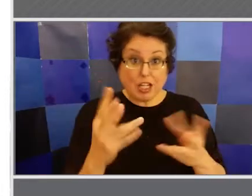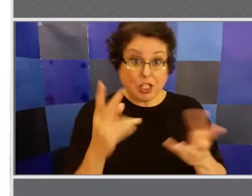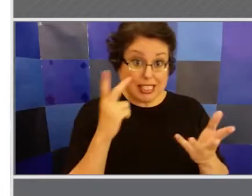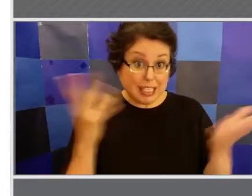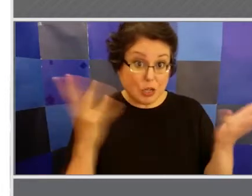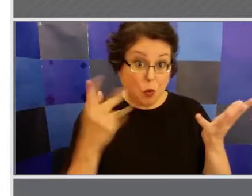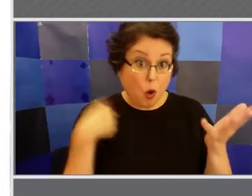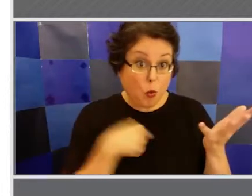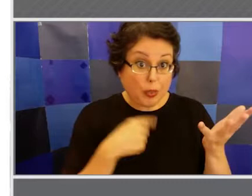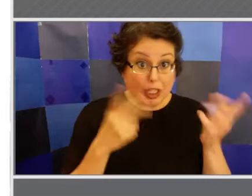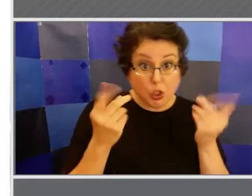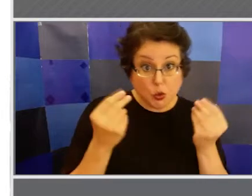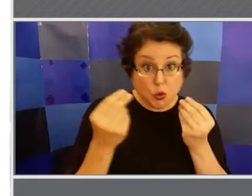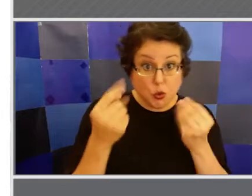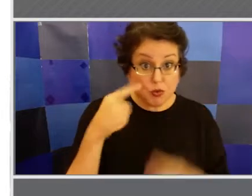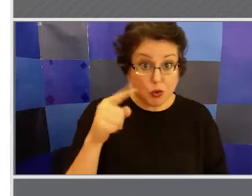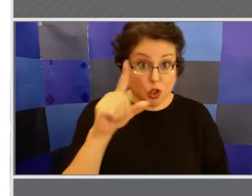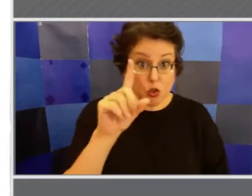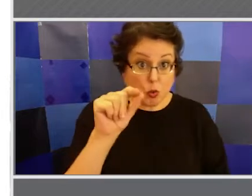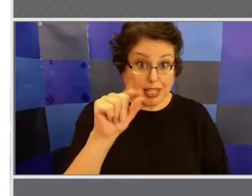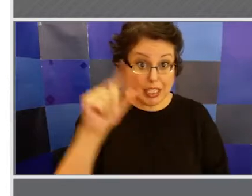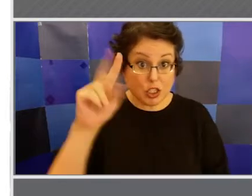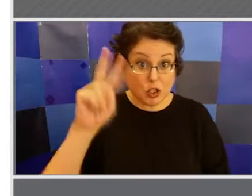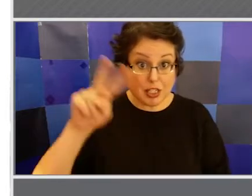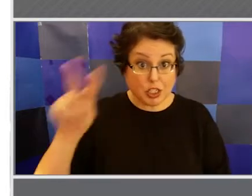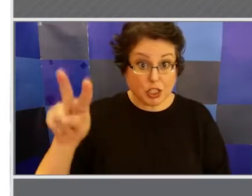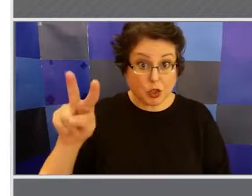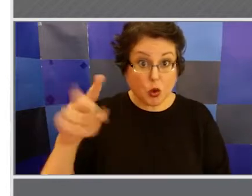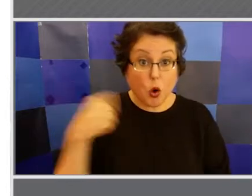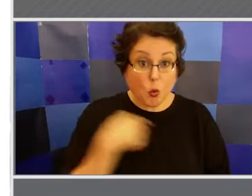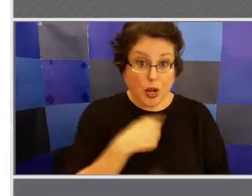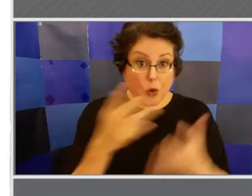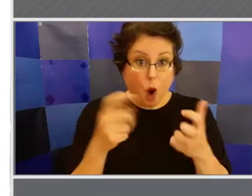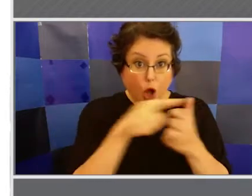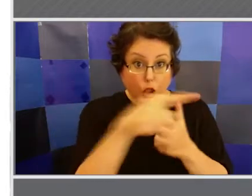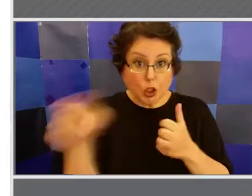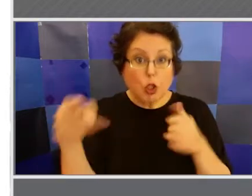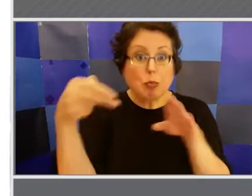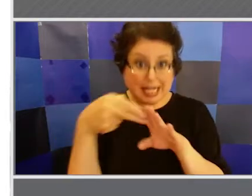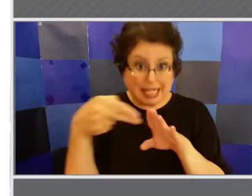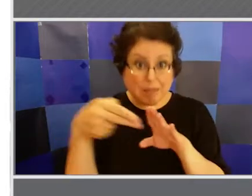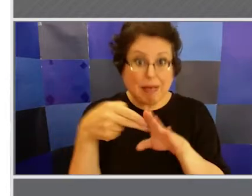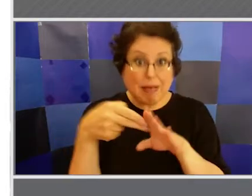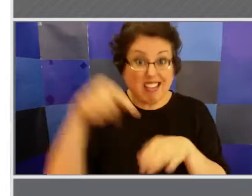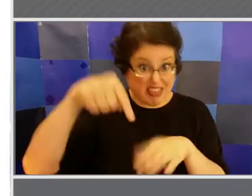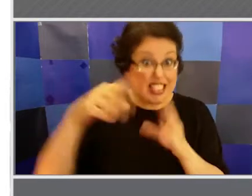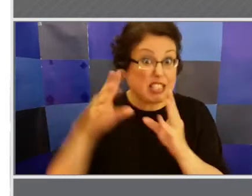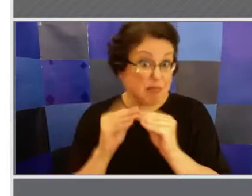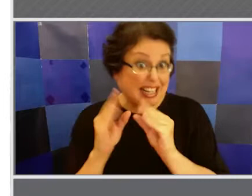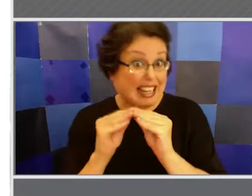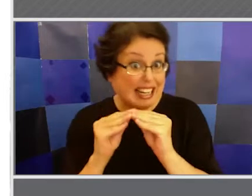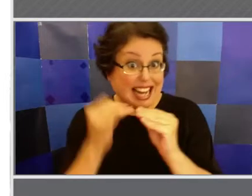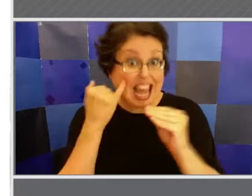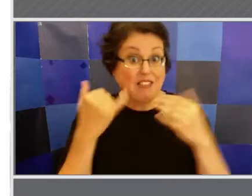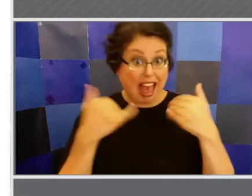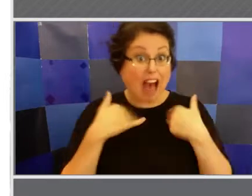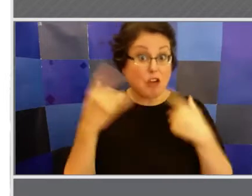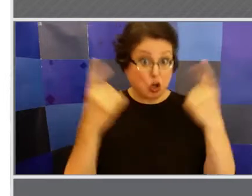We asked that in two ways your participation. One is participating in this meeting so if you have any questions for the expert panel.